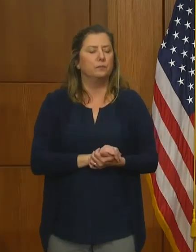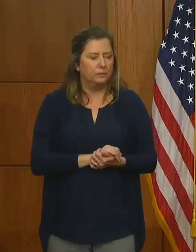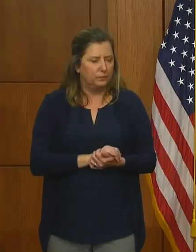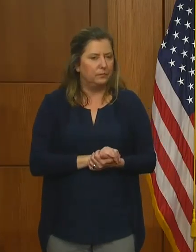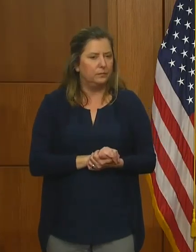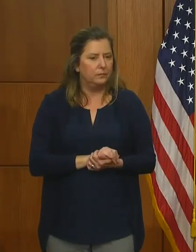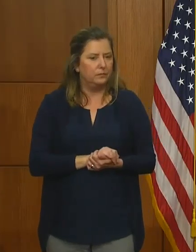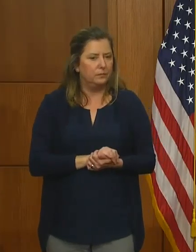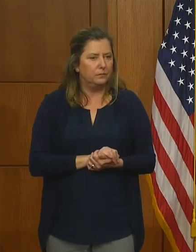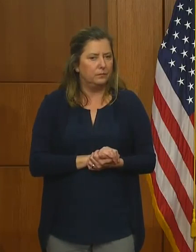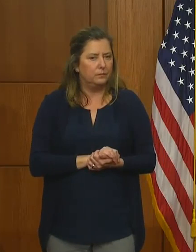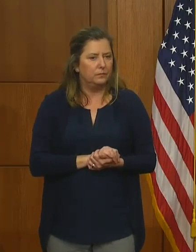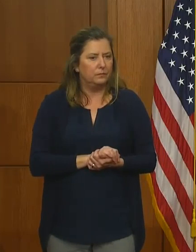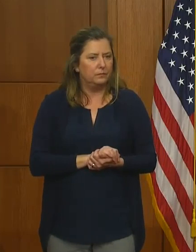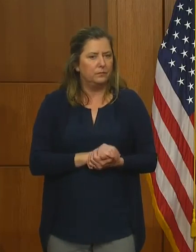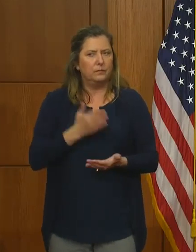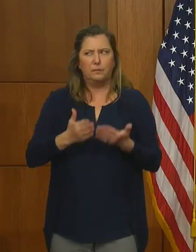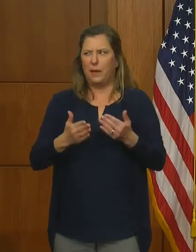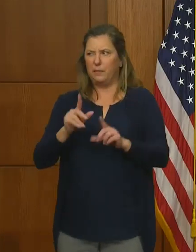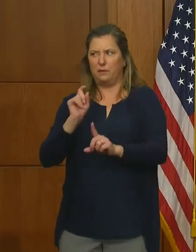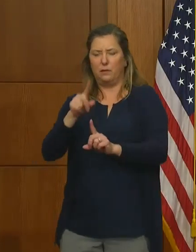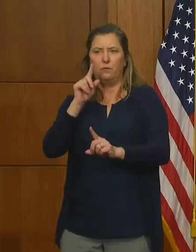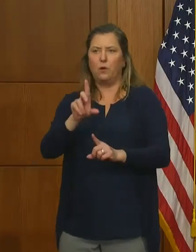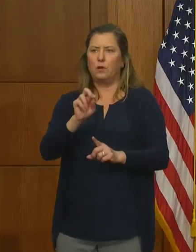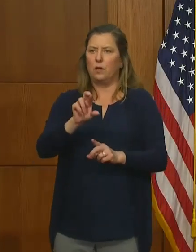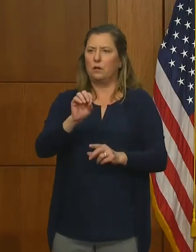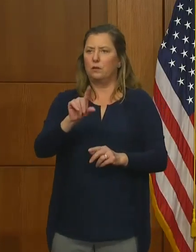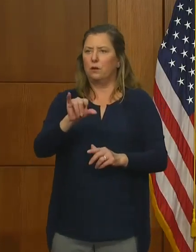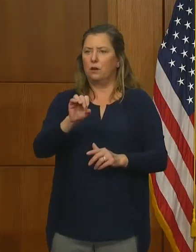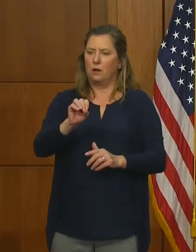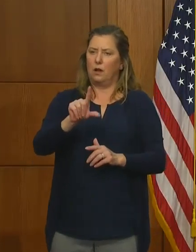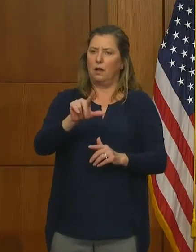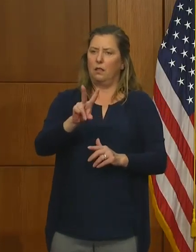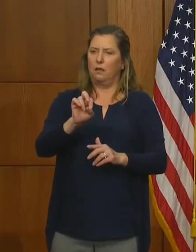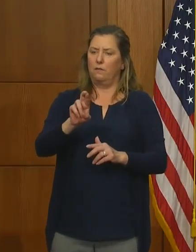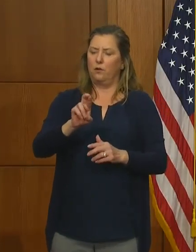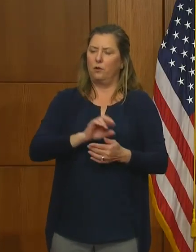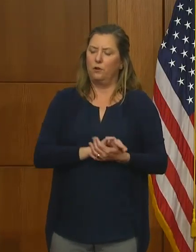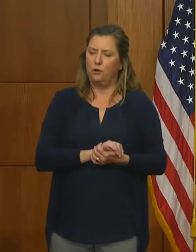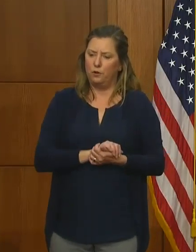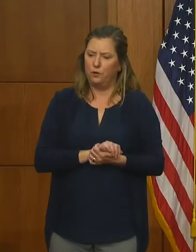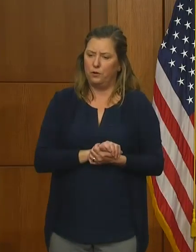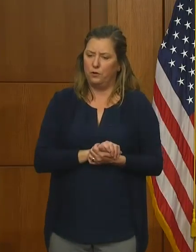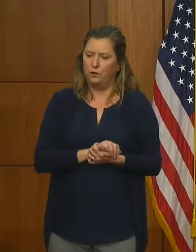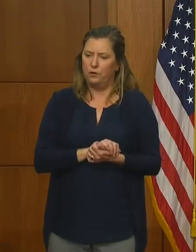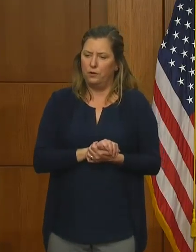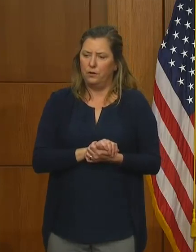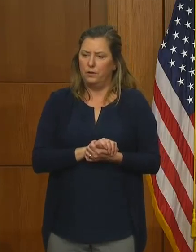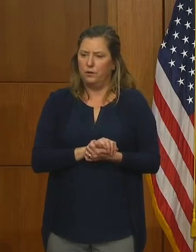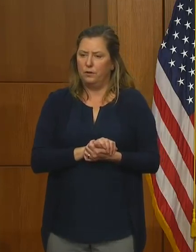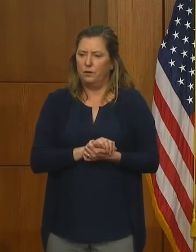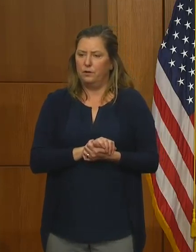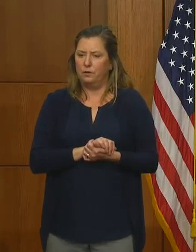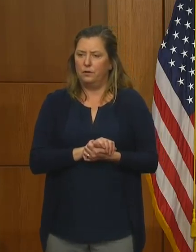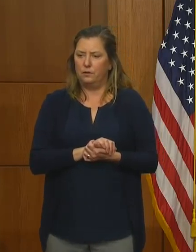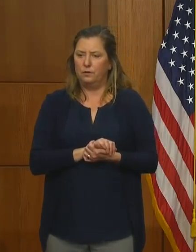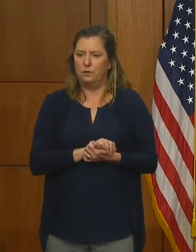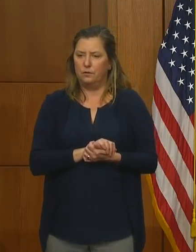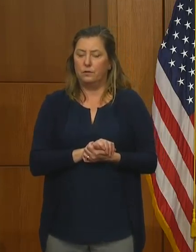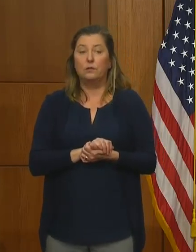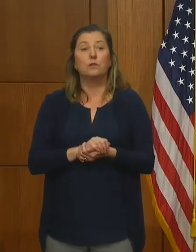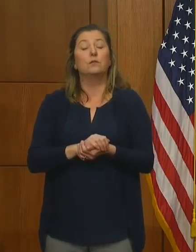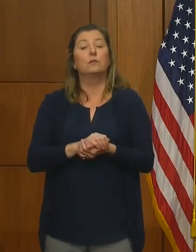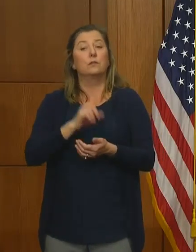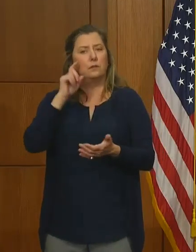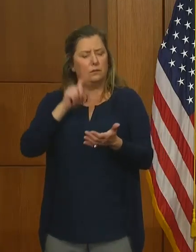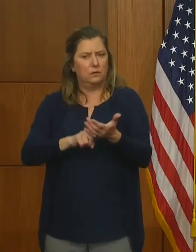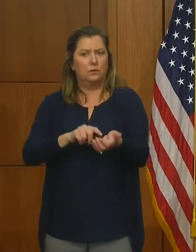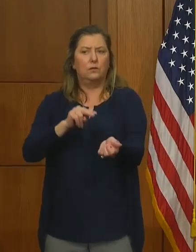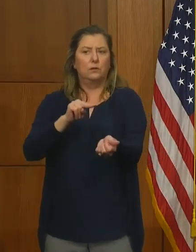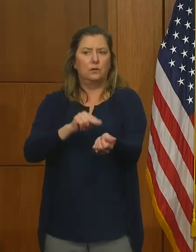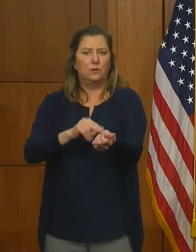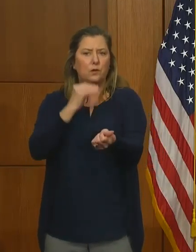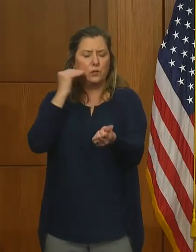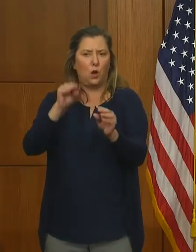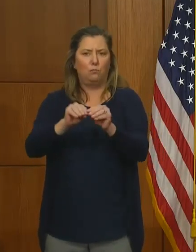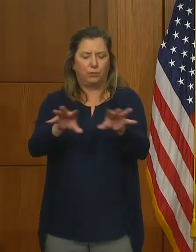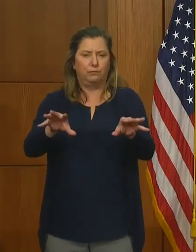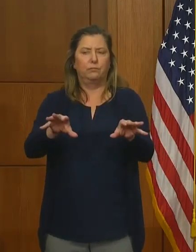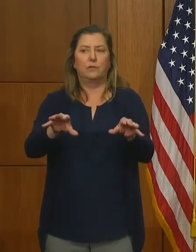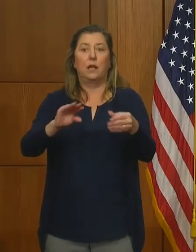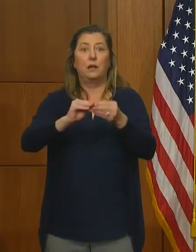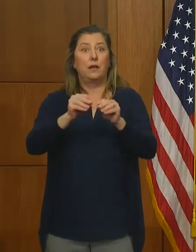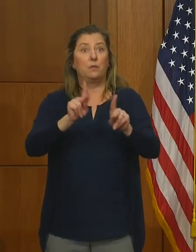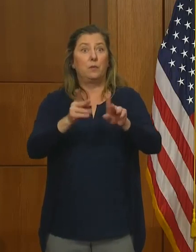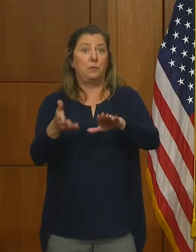SUPERINTENDENT AND- BUT I HAVE